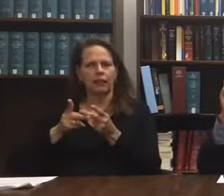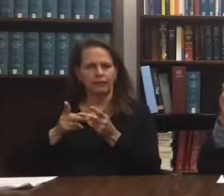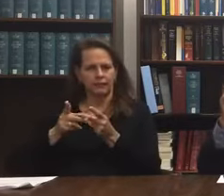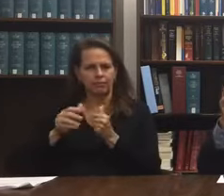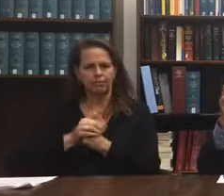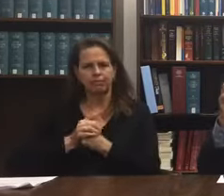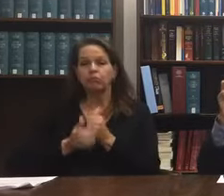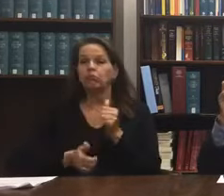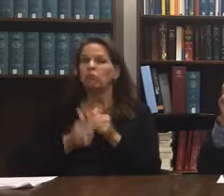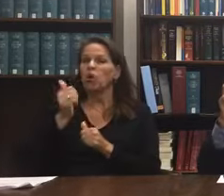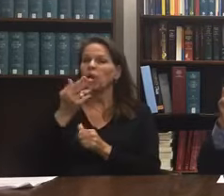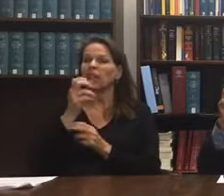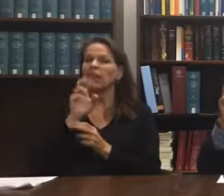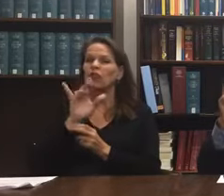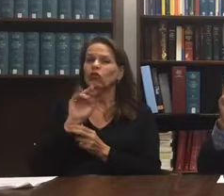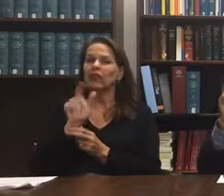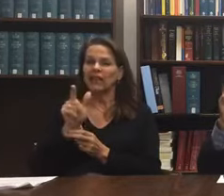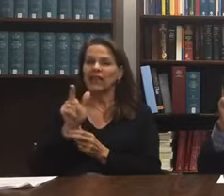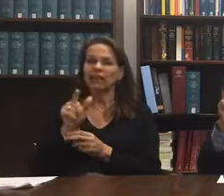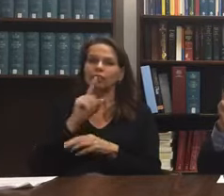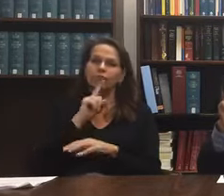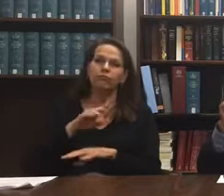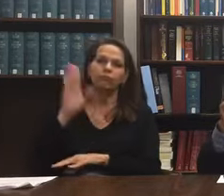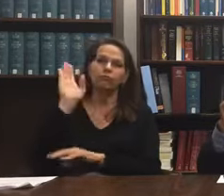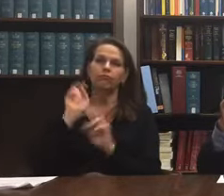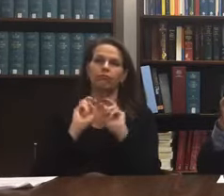most of the hearings as we'll talk about later are held on the phone but when you